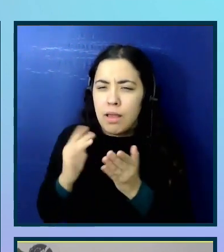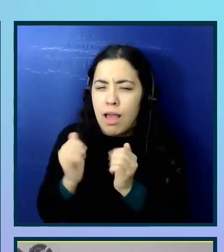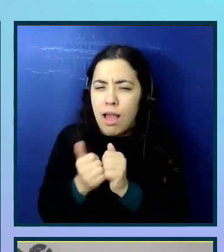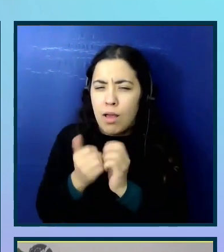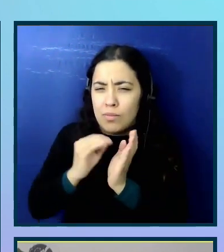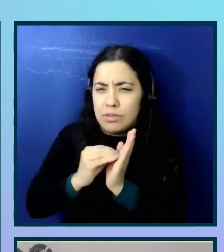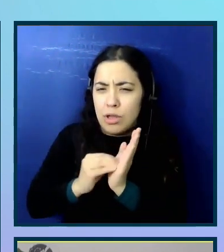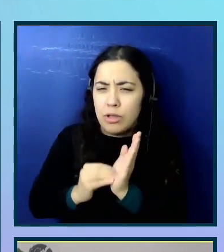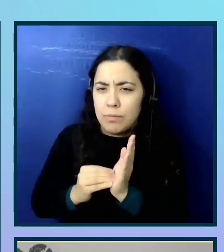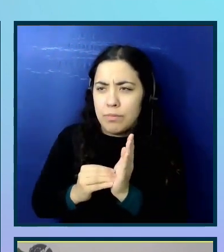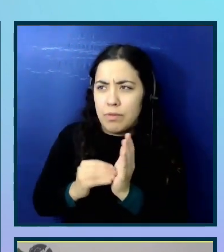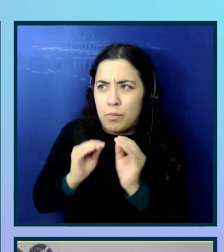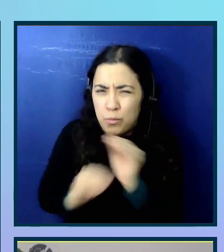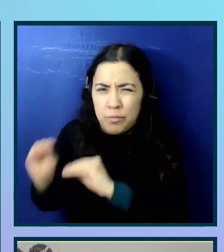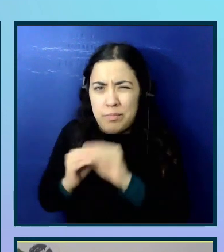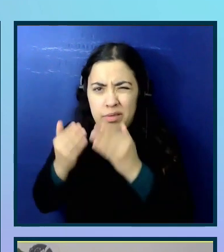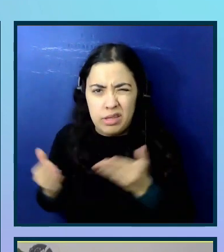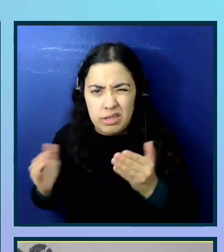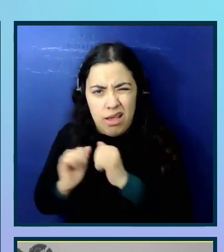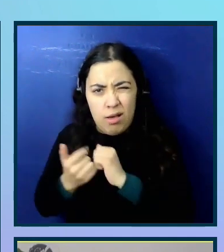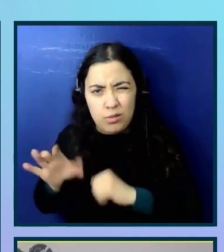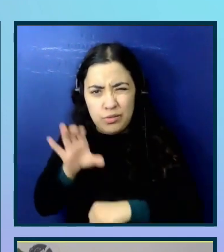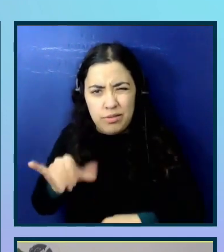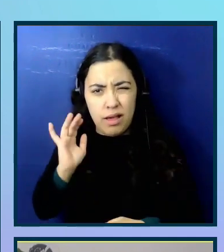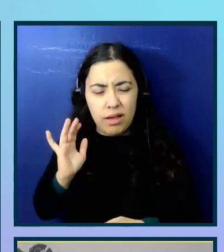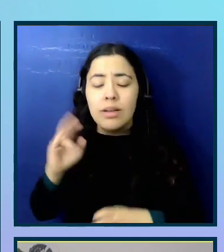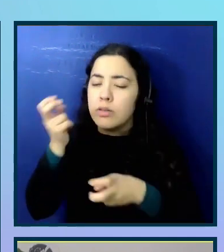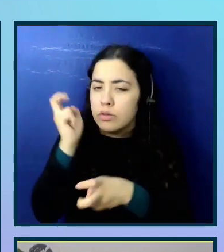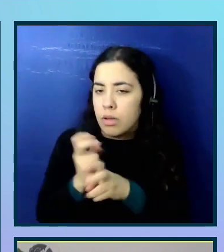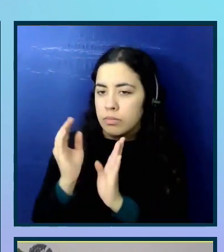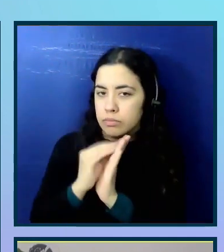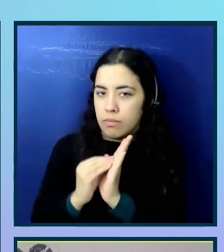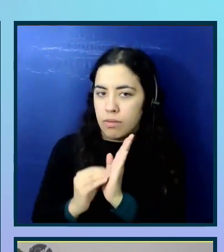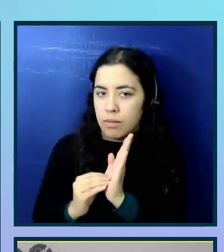things that move basically? And it's already super tricky to document animation, to start with.